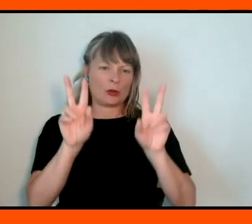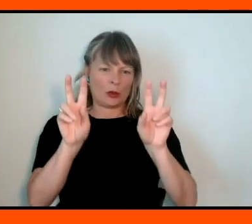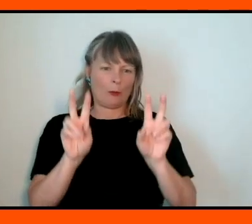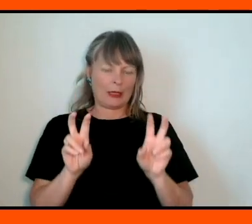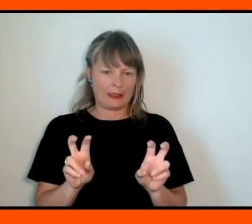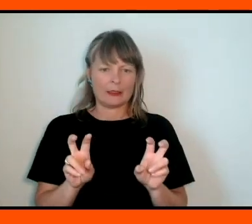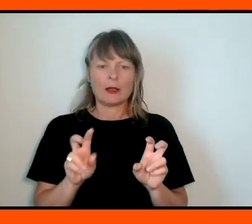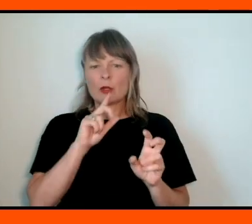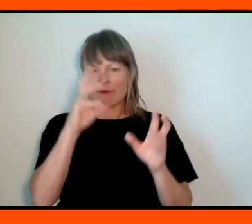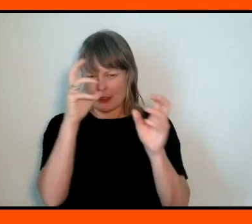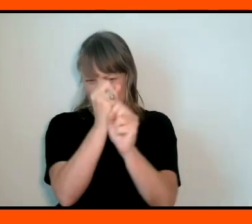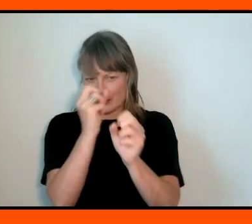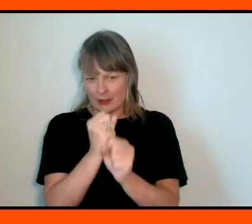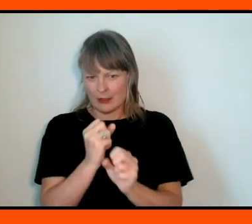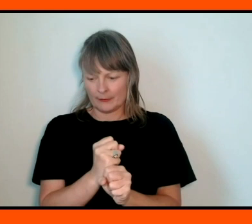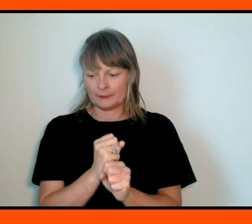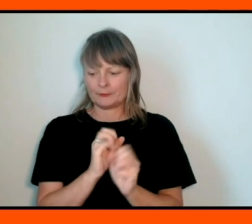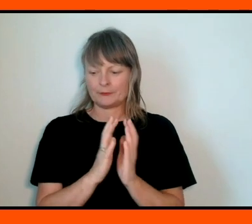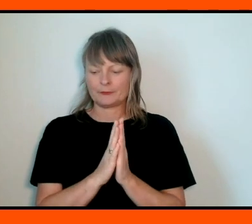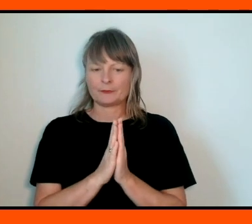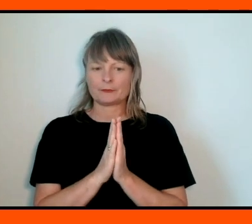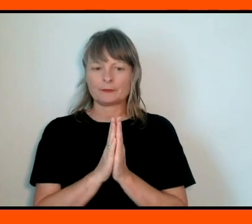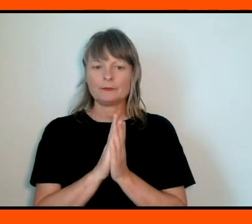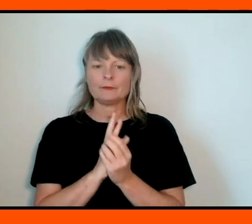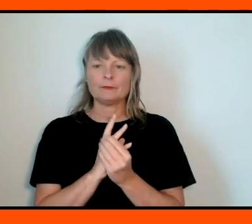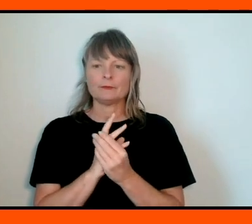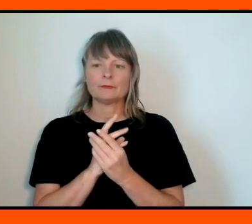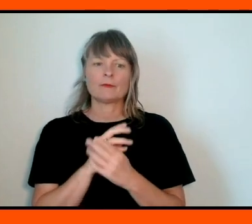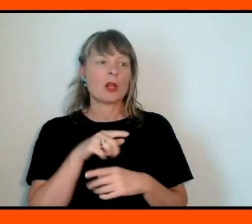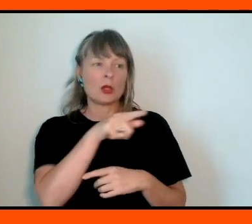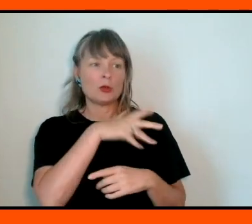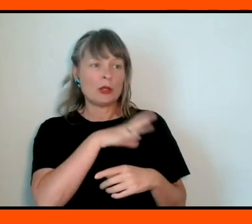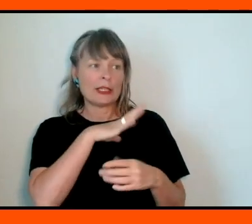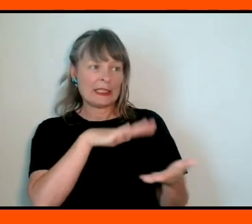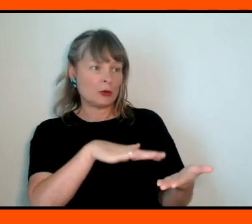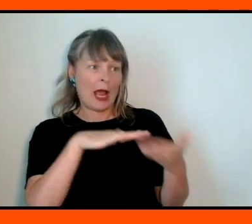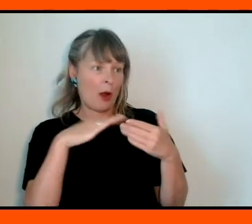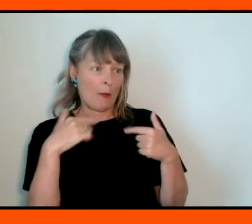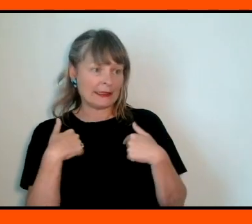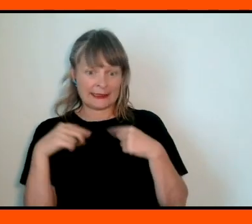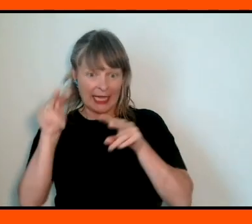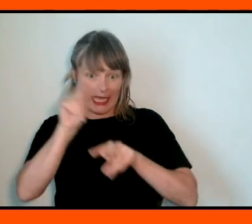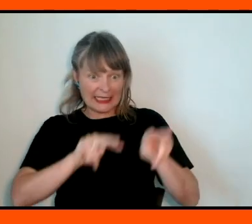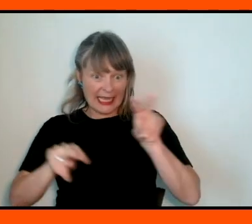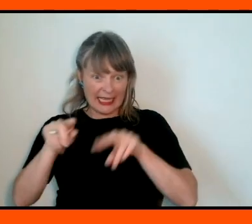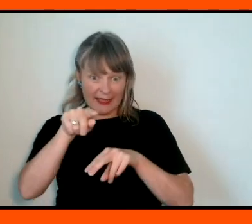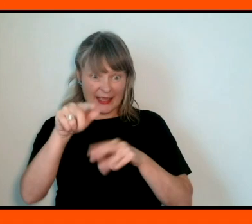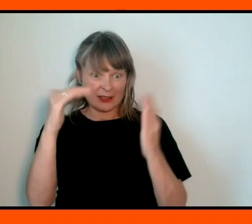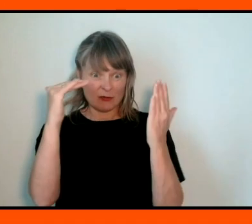We don’t actually ask you to do anything to help us assess these criteria. That is something that we look at through our own processes